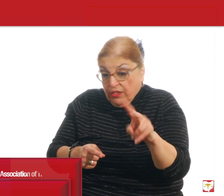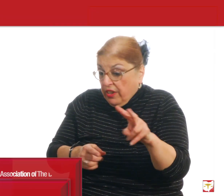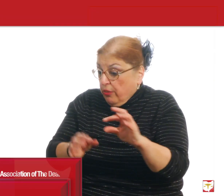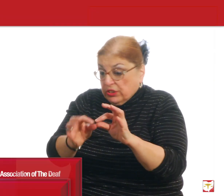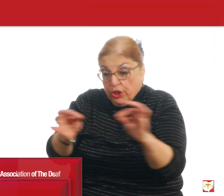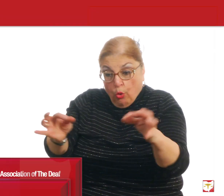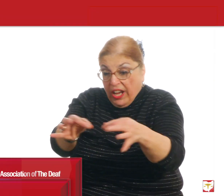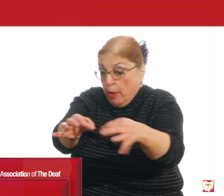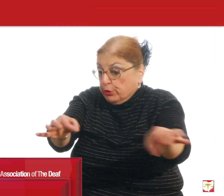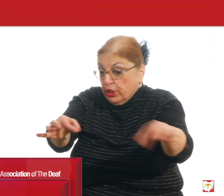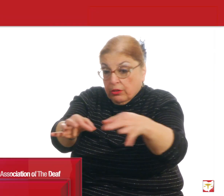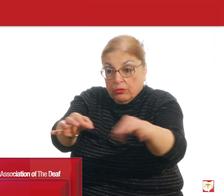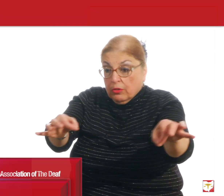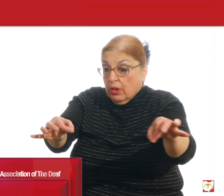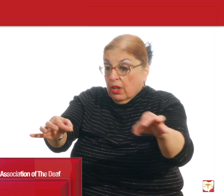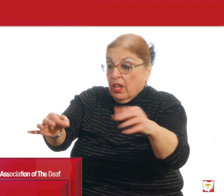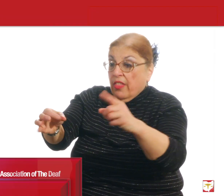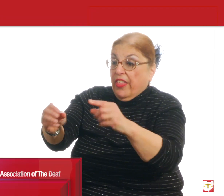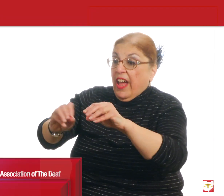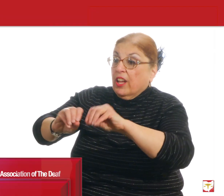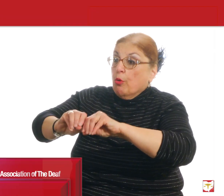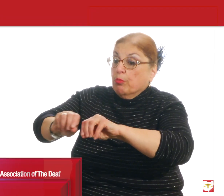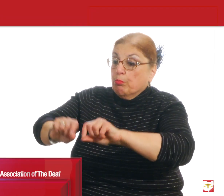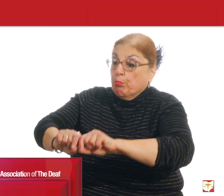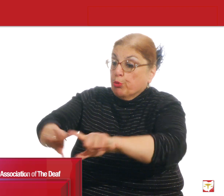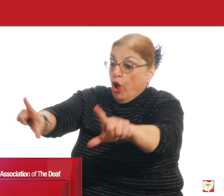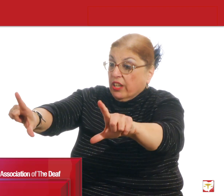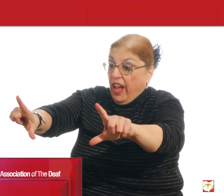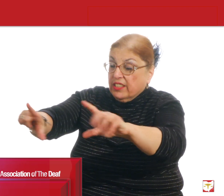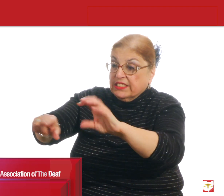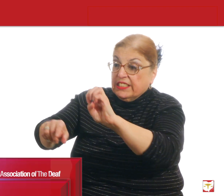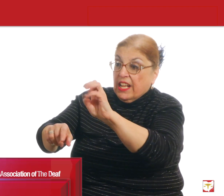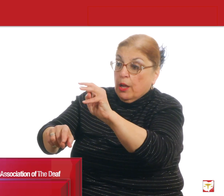When I watch television, captions aren't added.